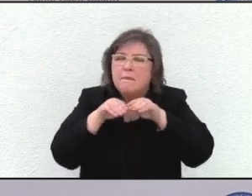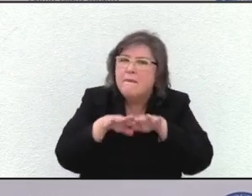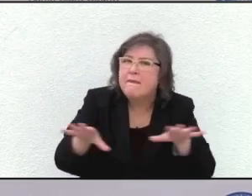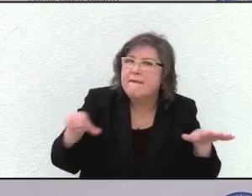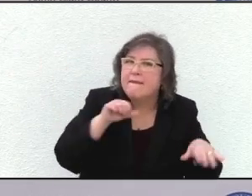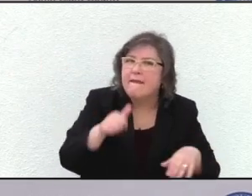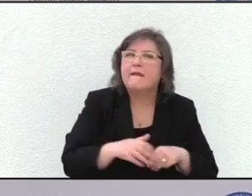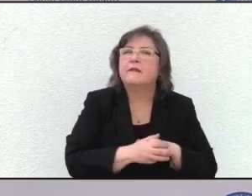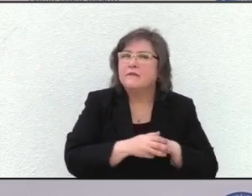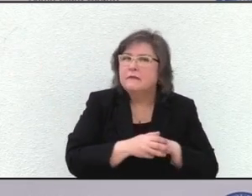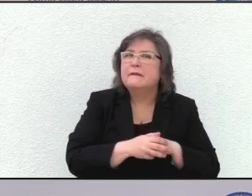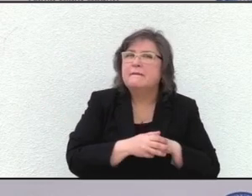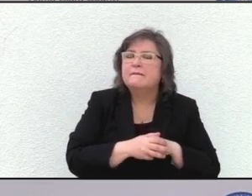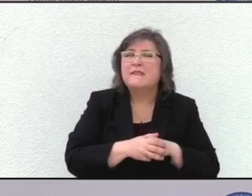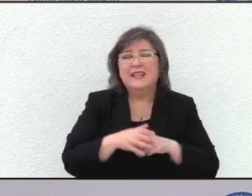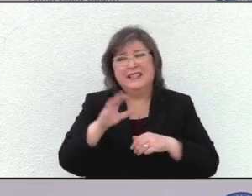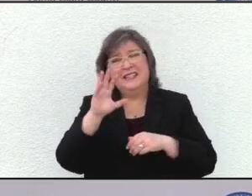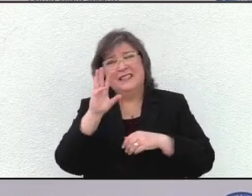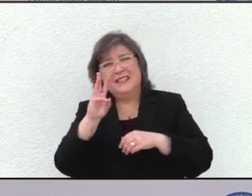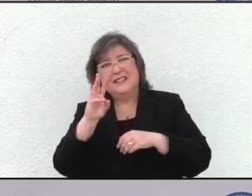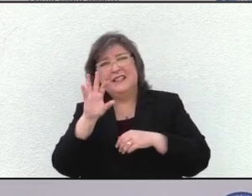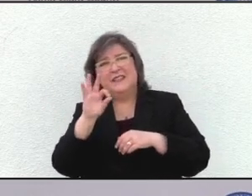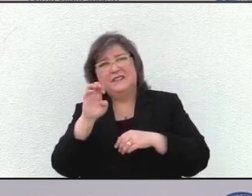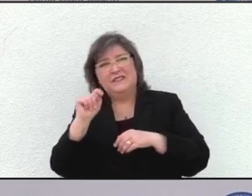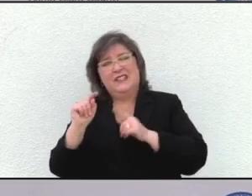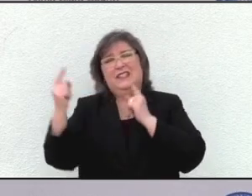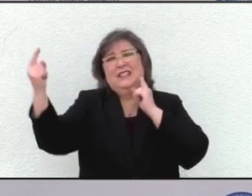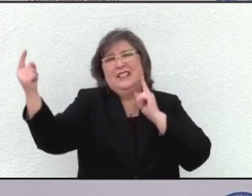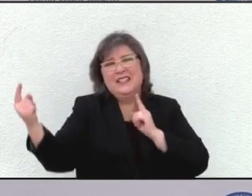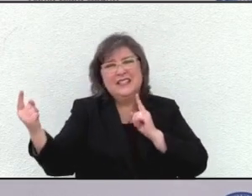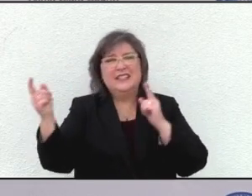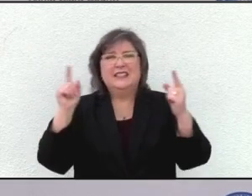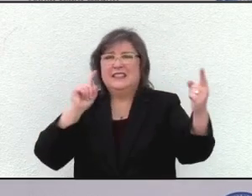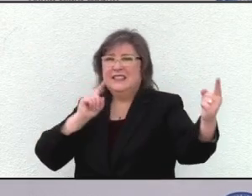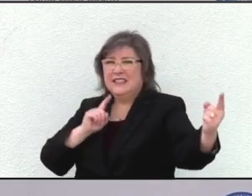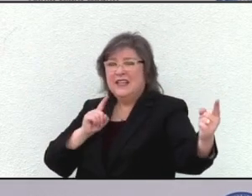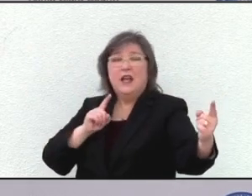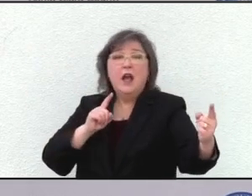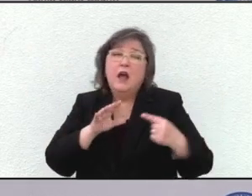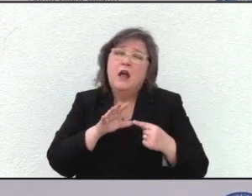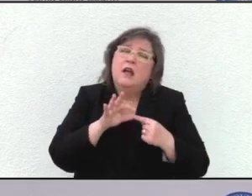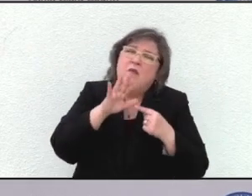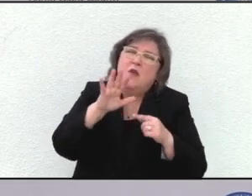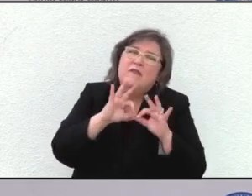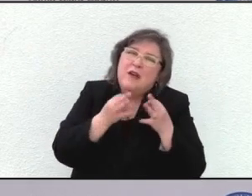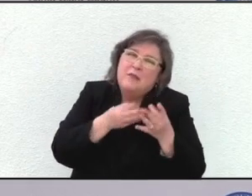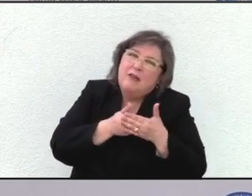others who do not live with you, avoid crowds, the fewer people you encounter and the fewer